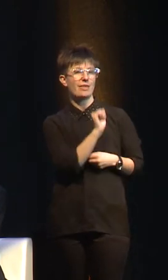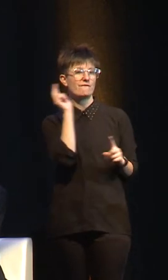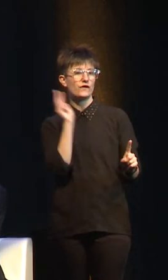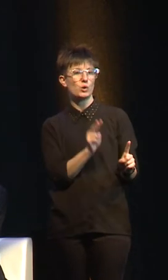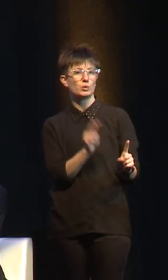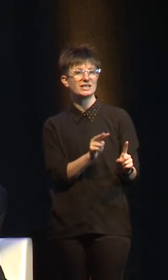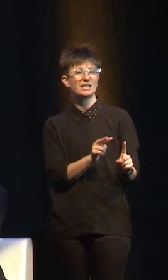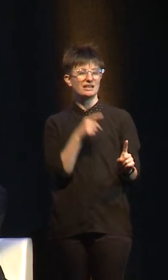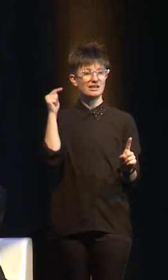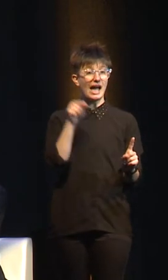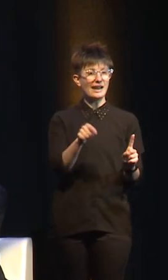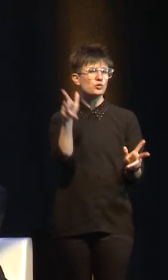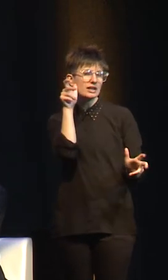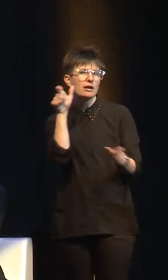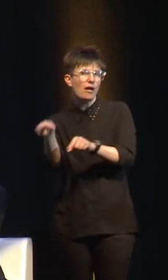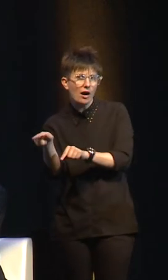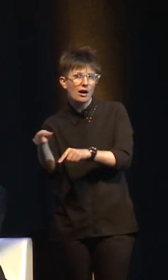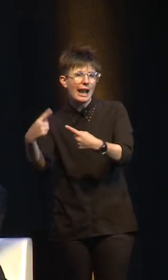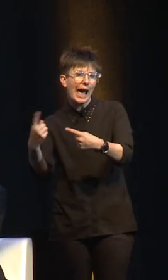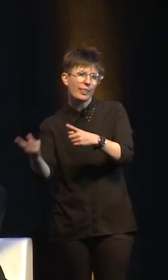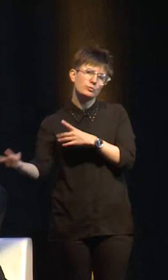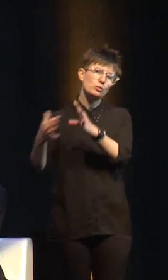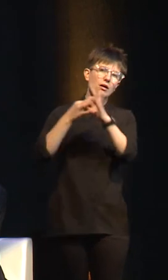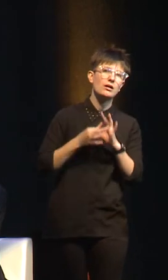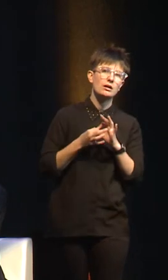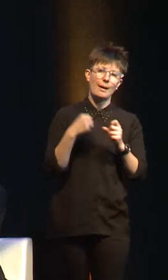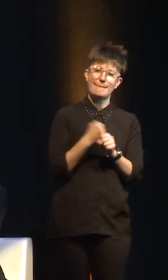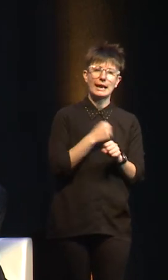let them create something with you. So I think I think it's a bit that, bring them into the